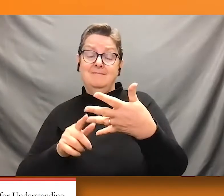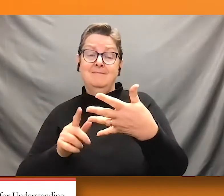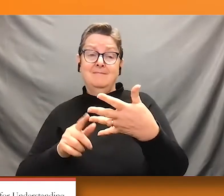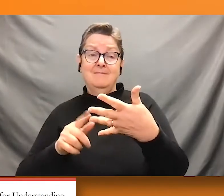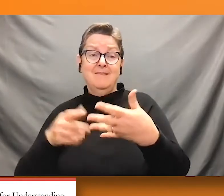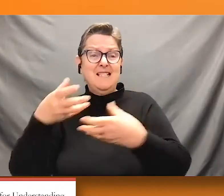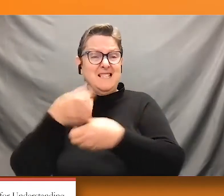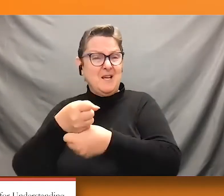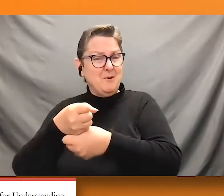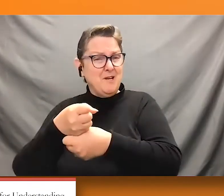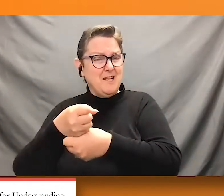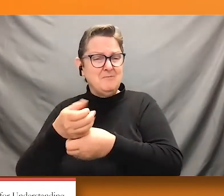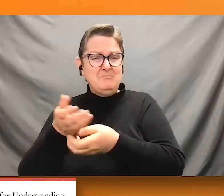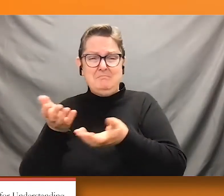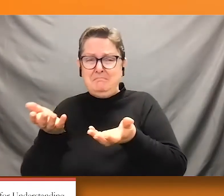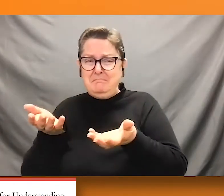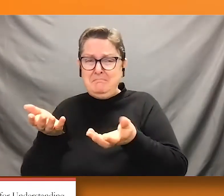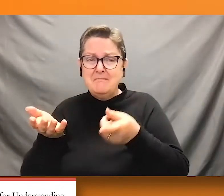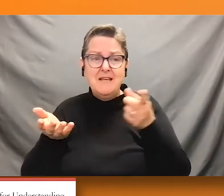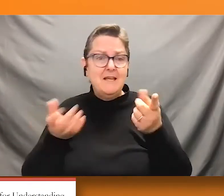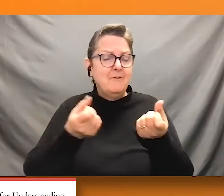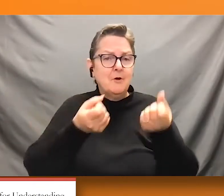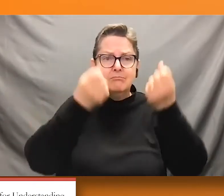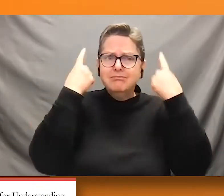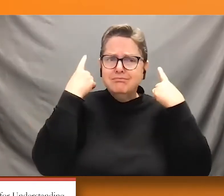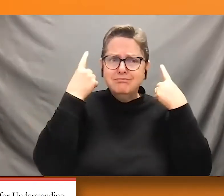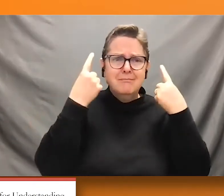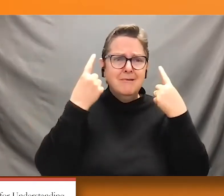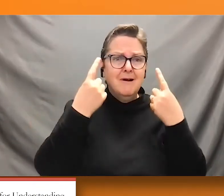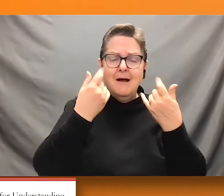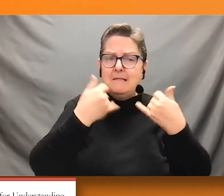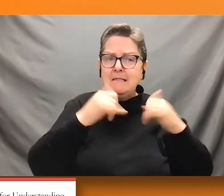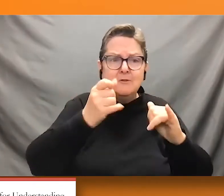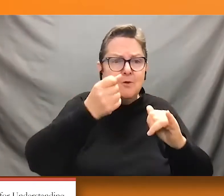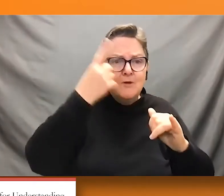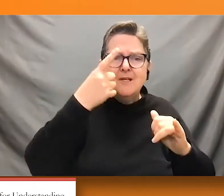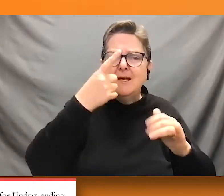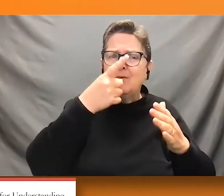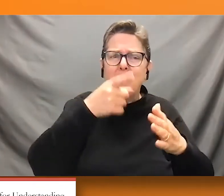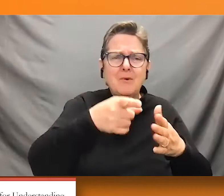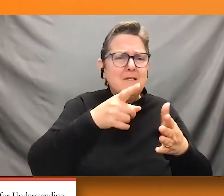It would be difficult to summarize if you don't really have any idea what it's talking about.